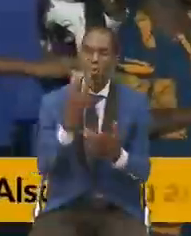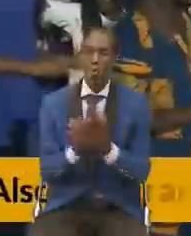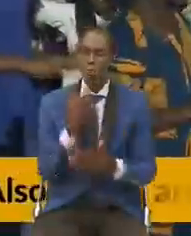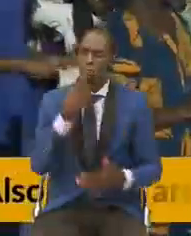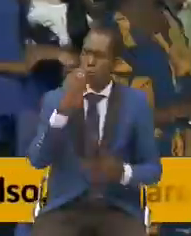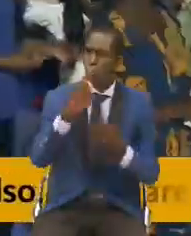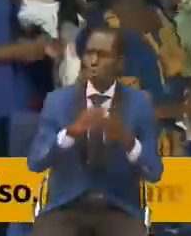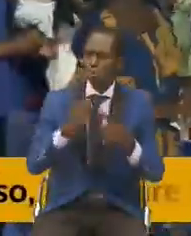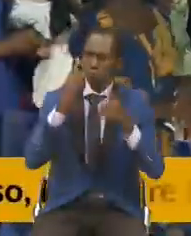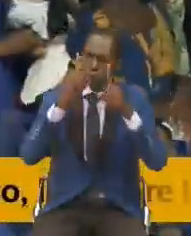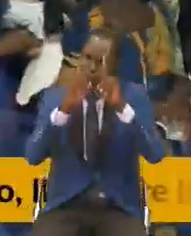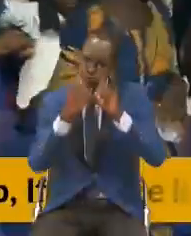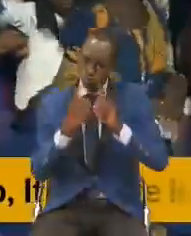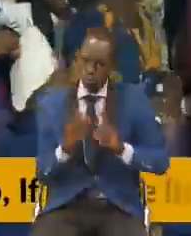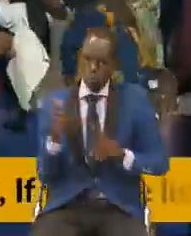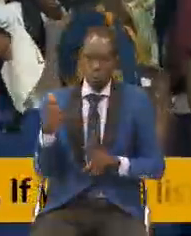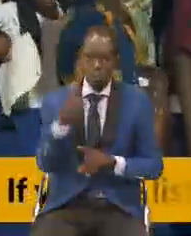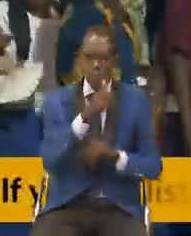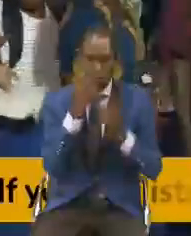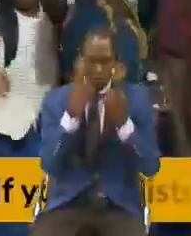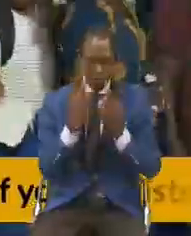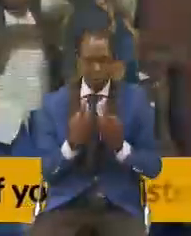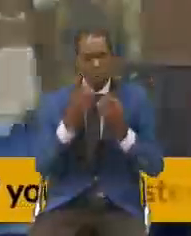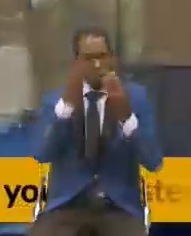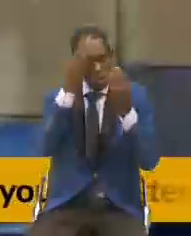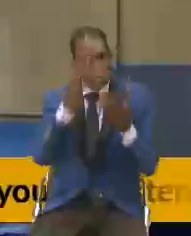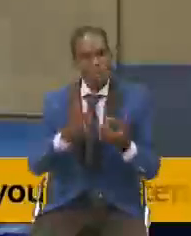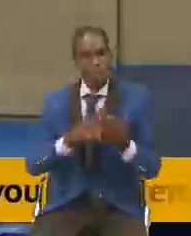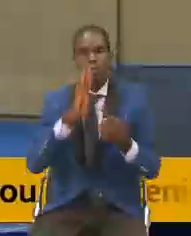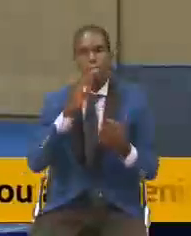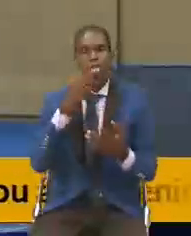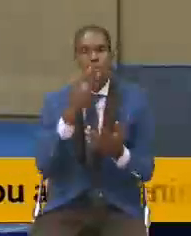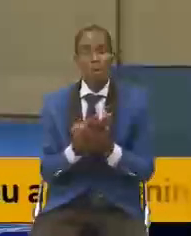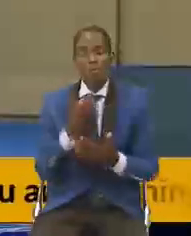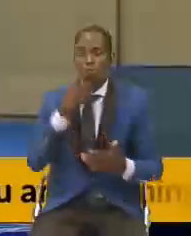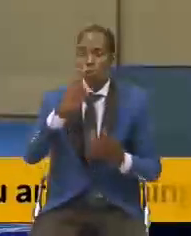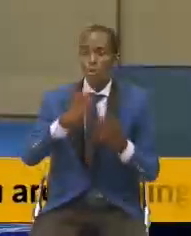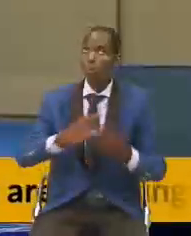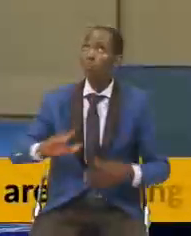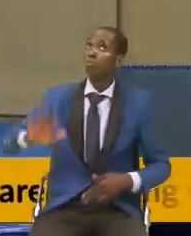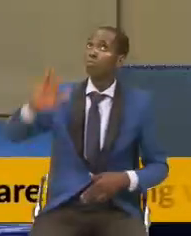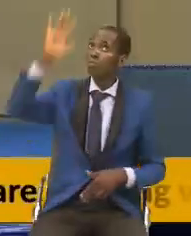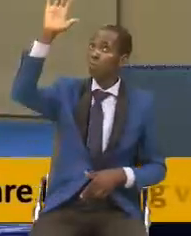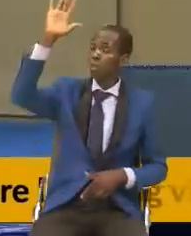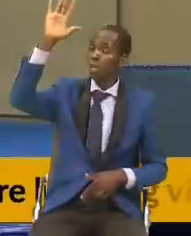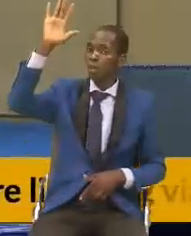to be well when you are told to check yourself you check yourself obey to be well